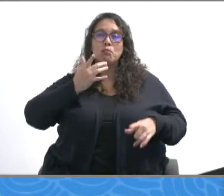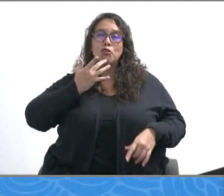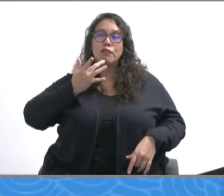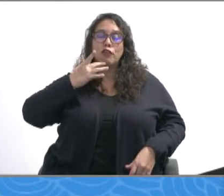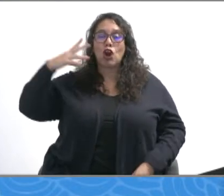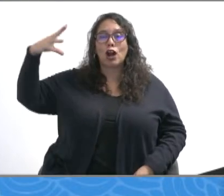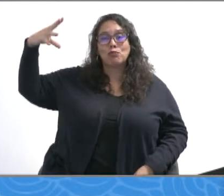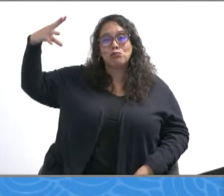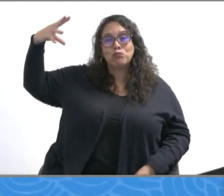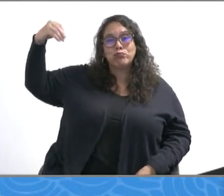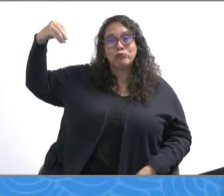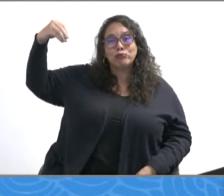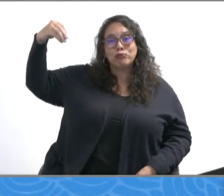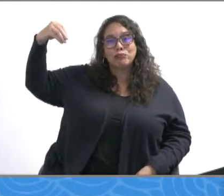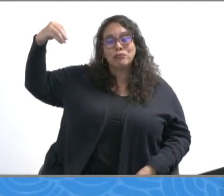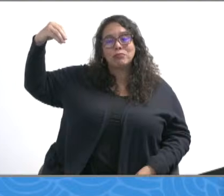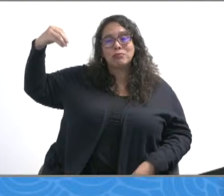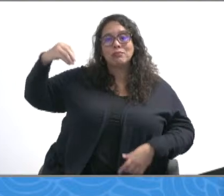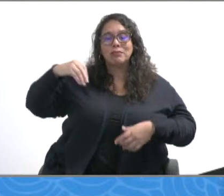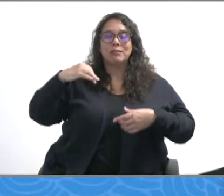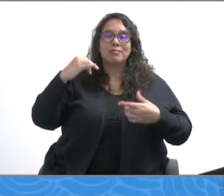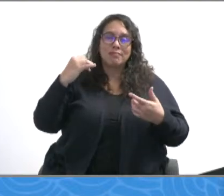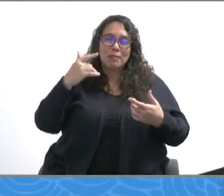as it best fits your needs.